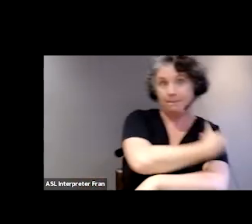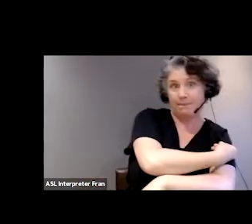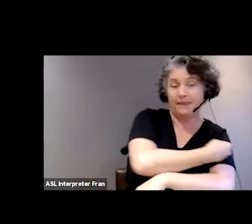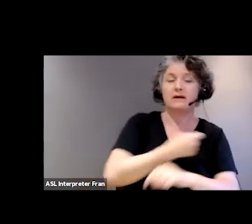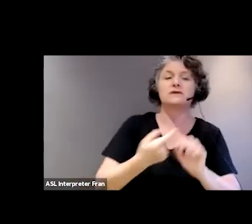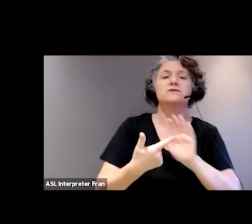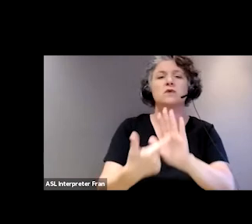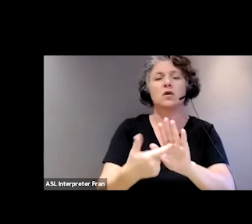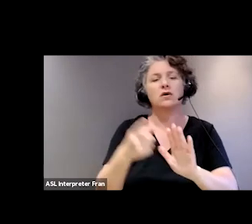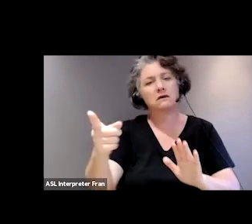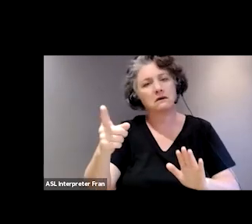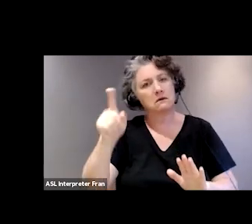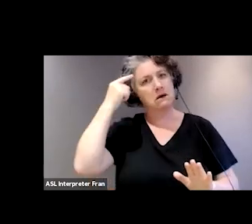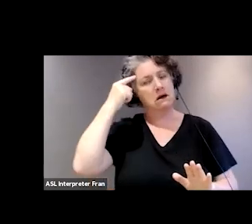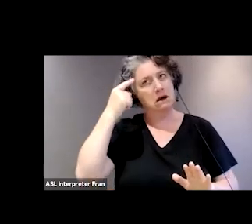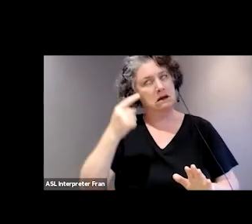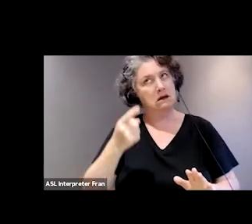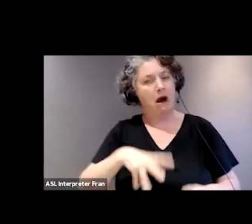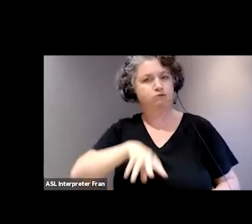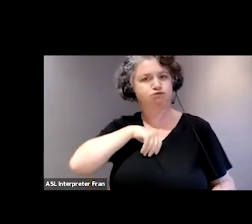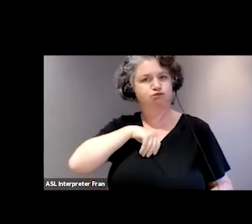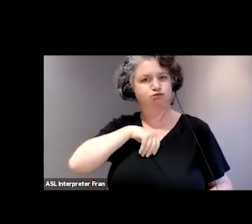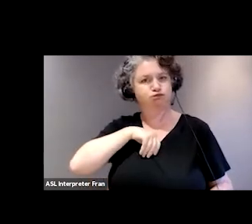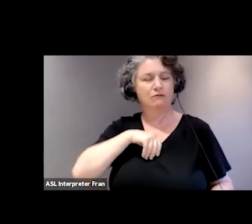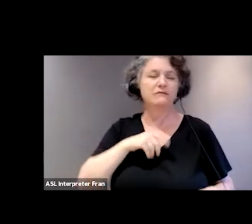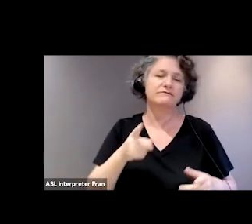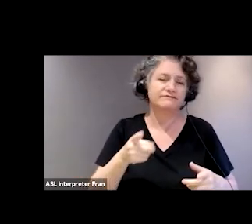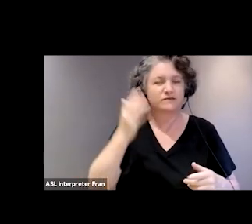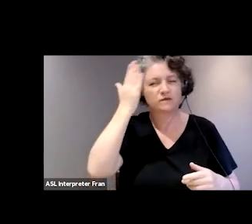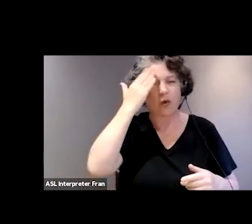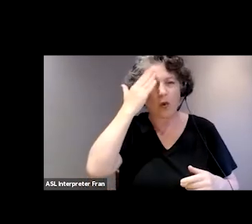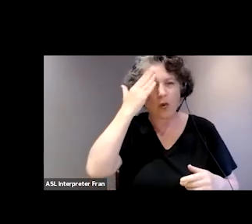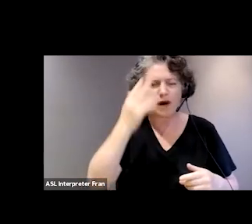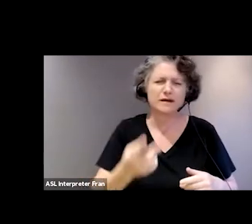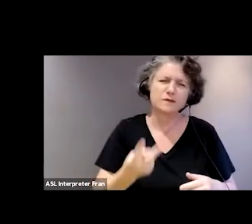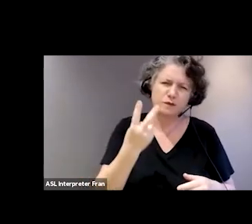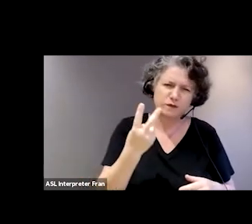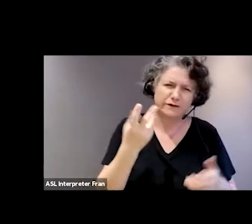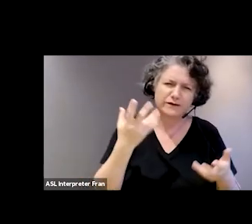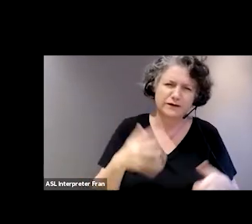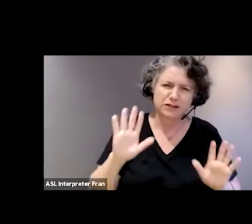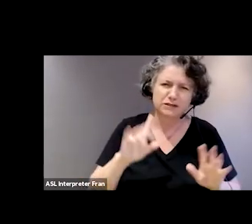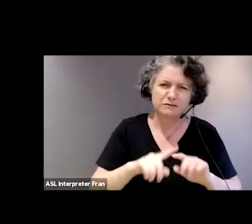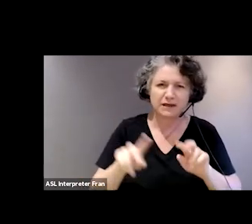portal. If they were